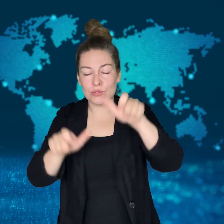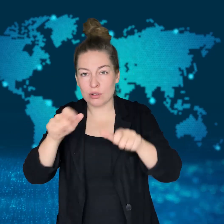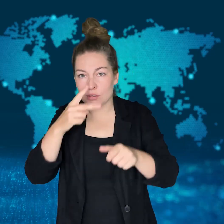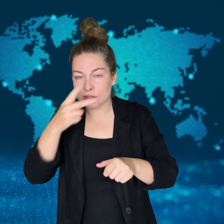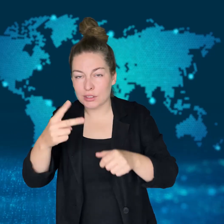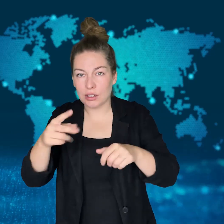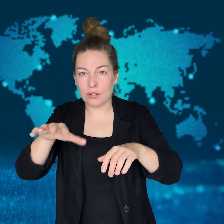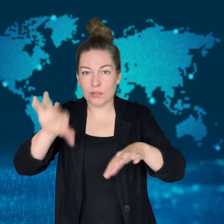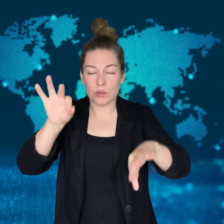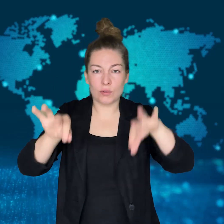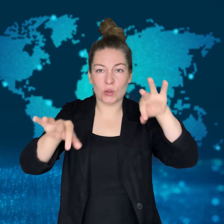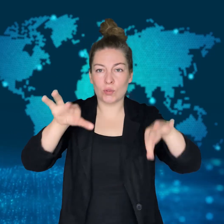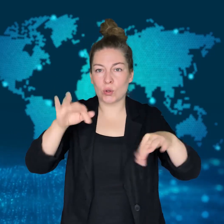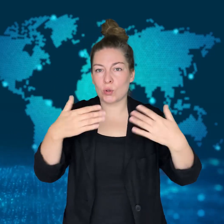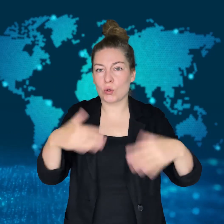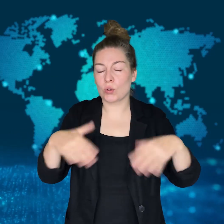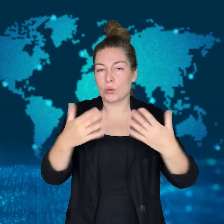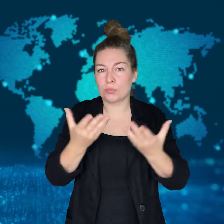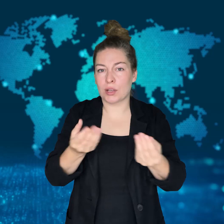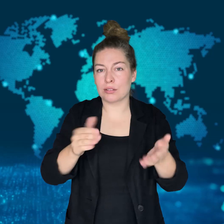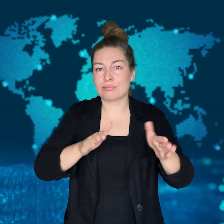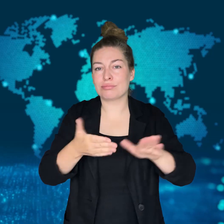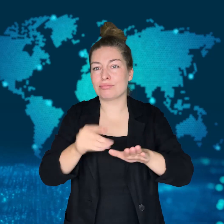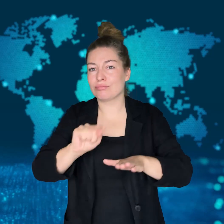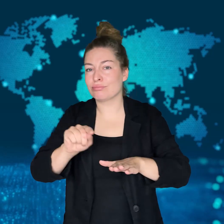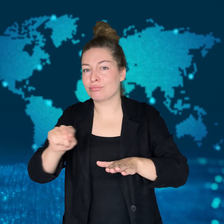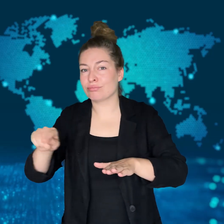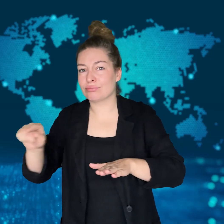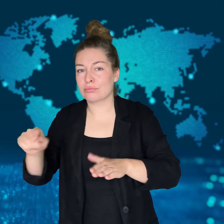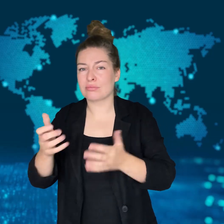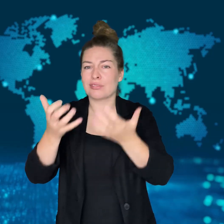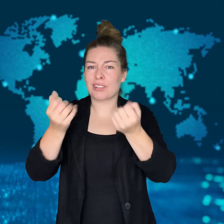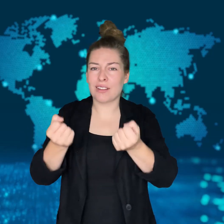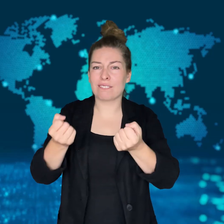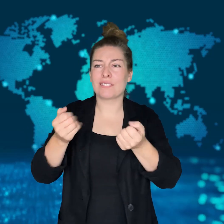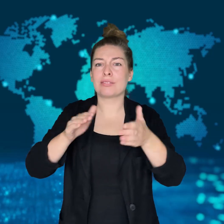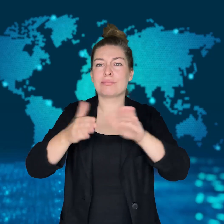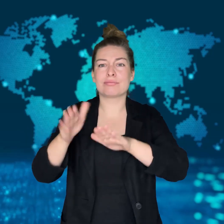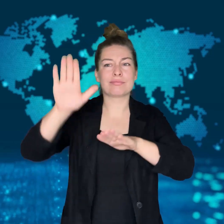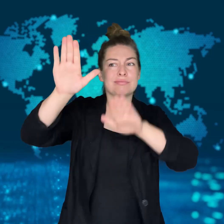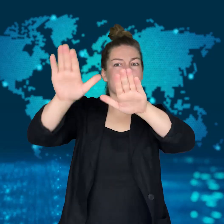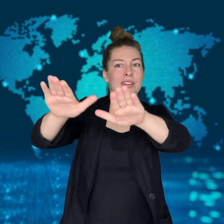A video released by the institute showed dead dolphins beached